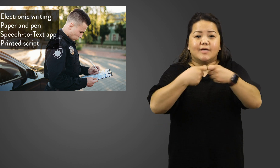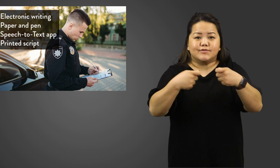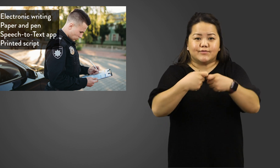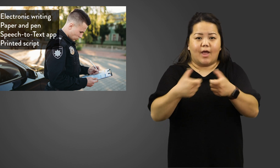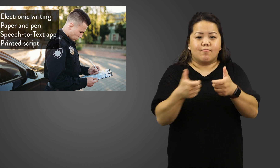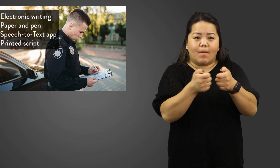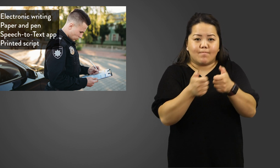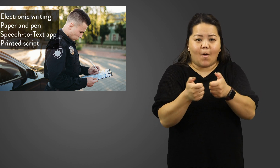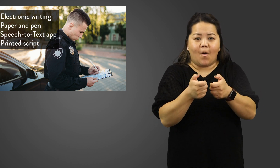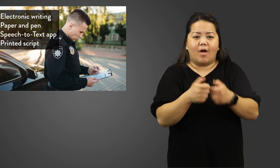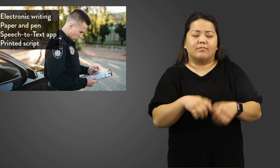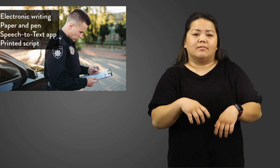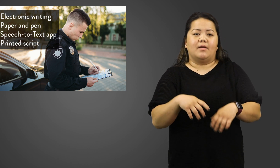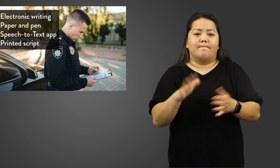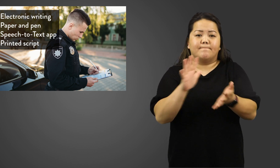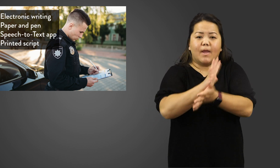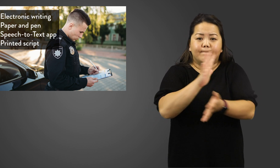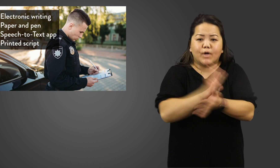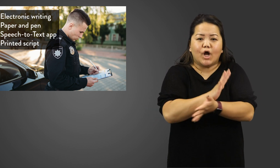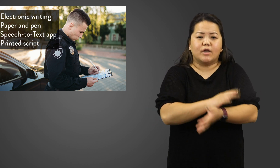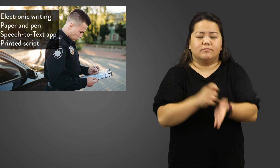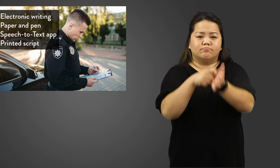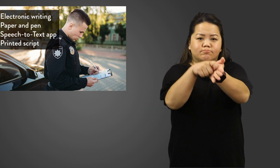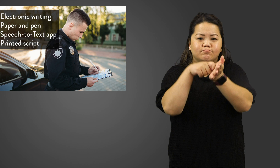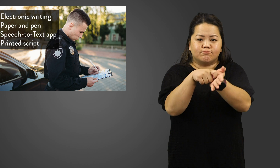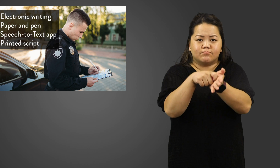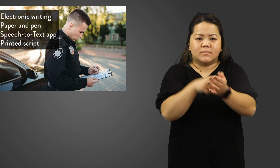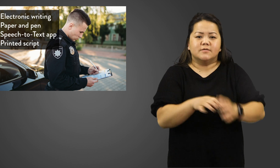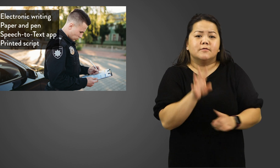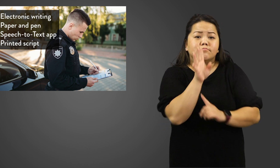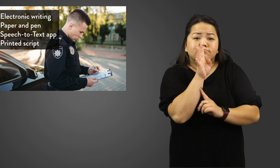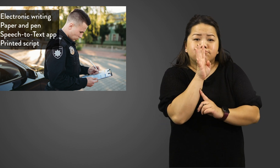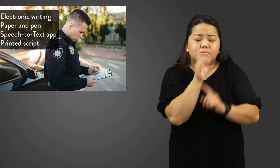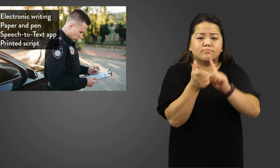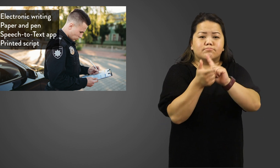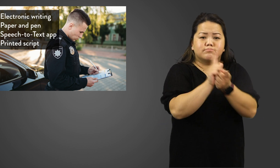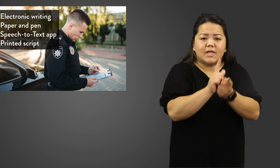Electronic writing, traditional paper and pen, Speech-to-Text app,